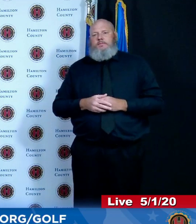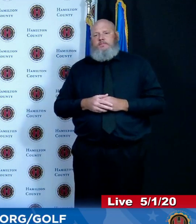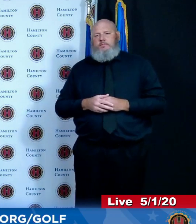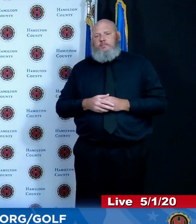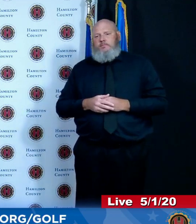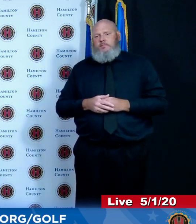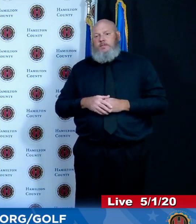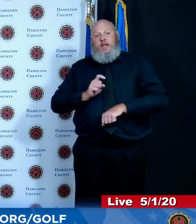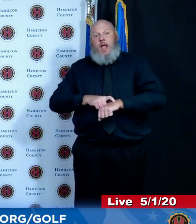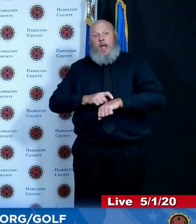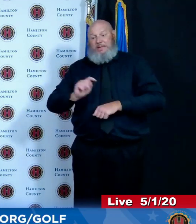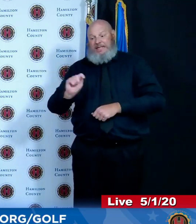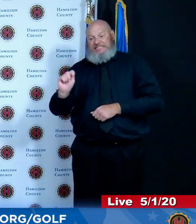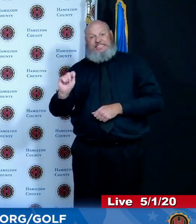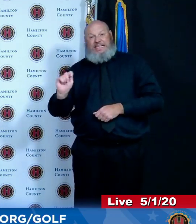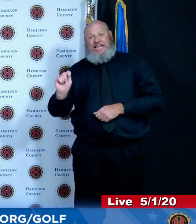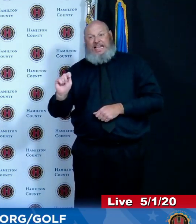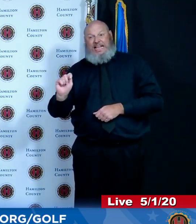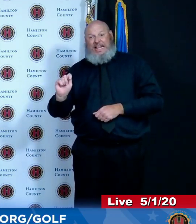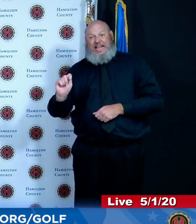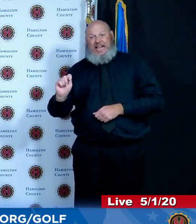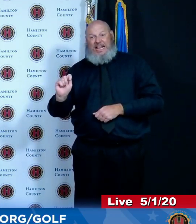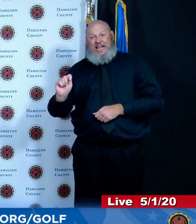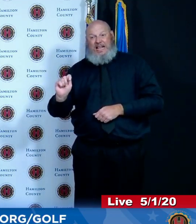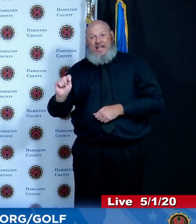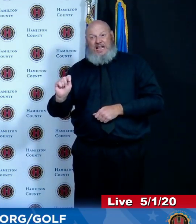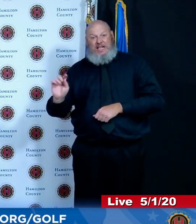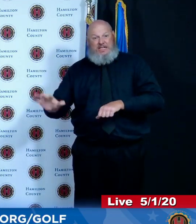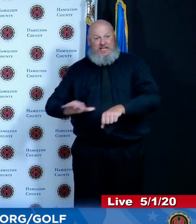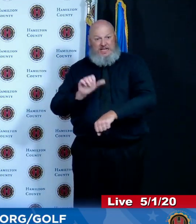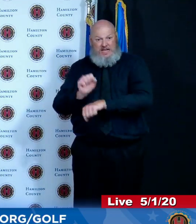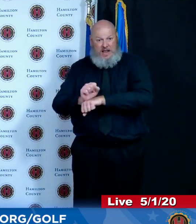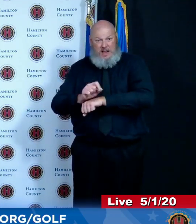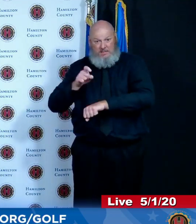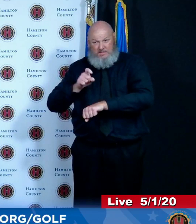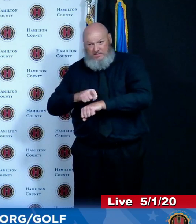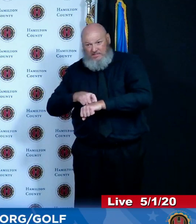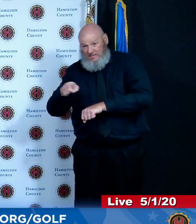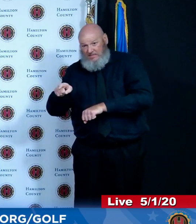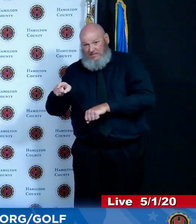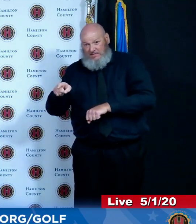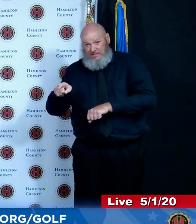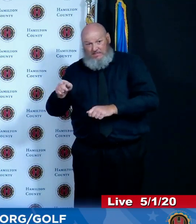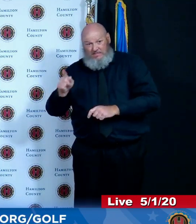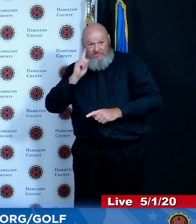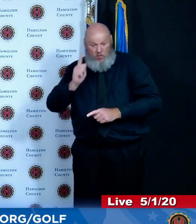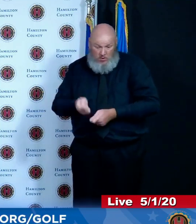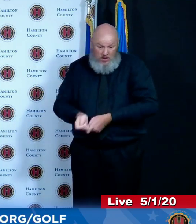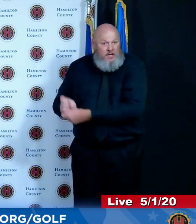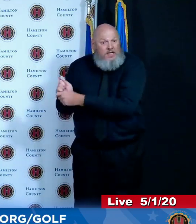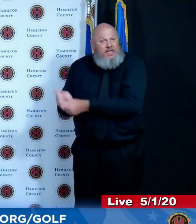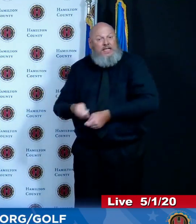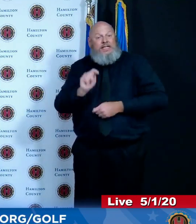parks courses you go to greatparks.org/golf or simply call the golf